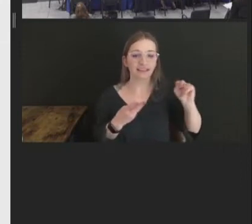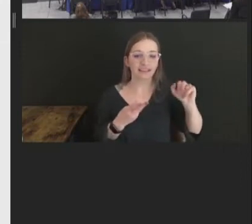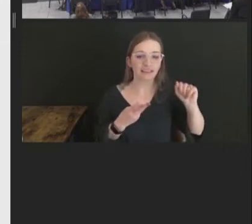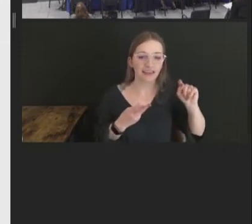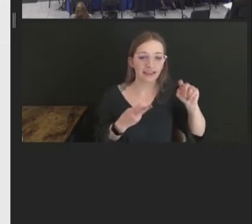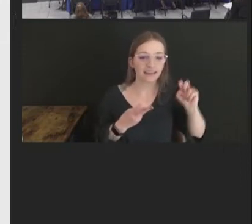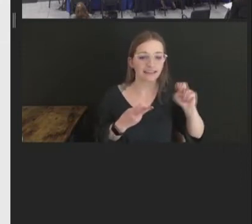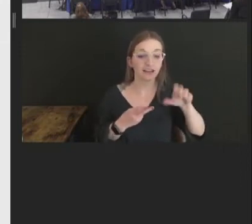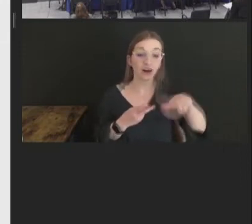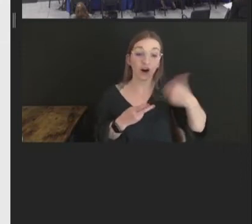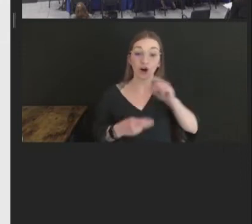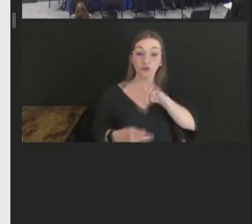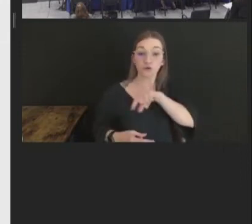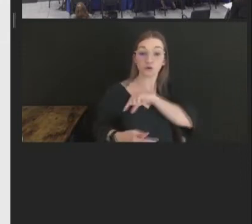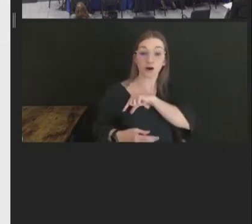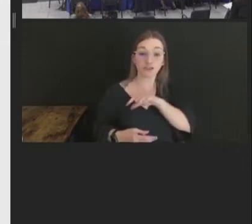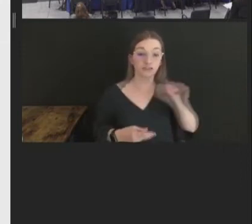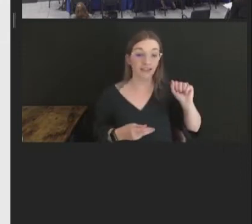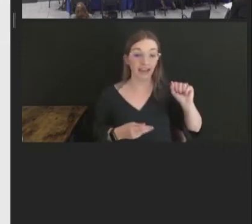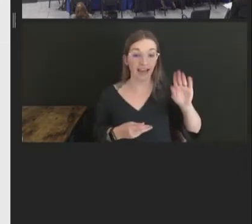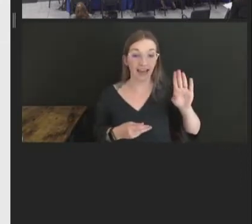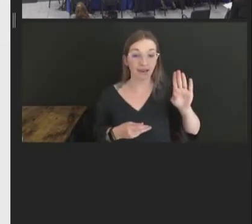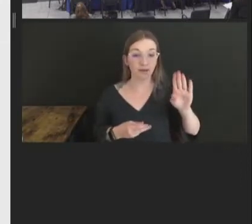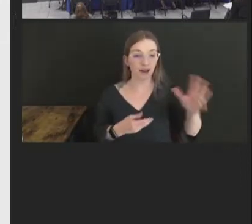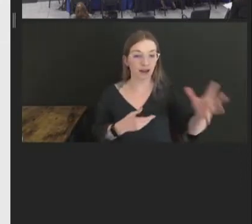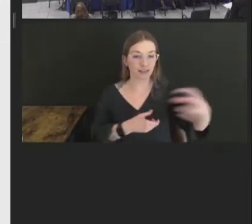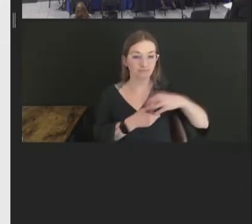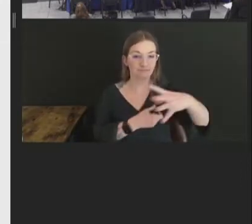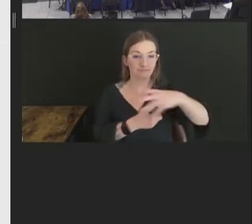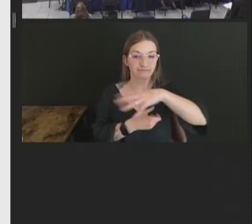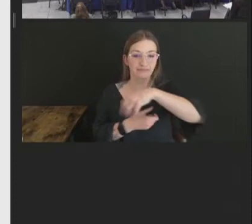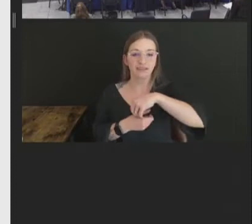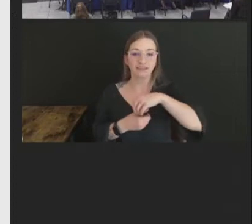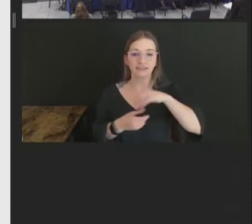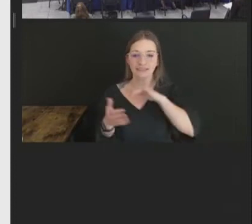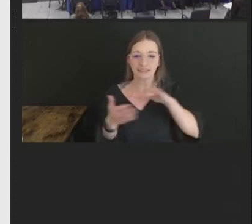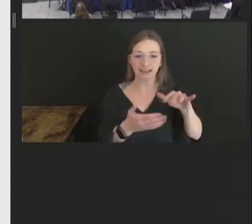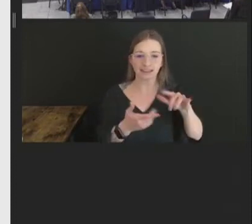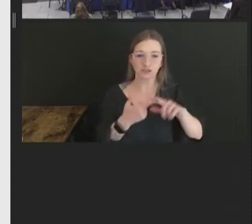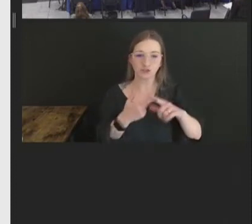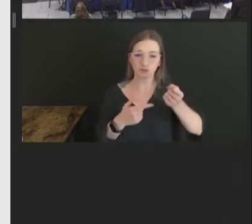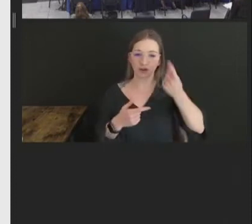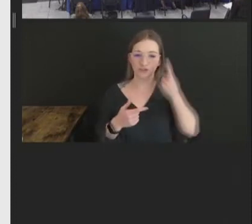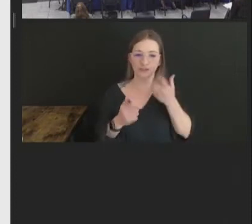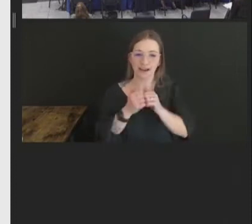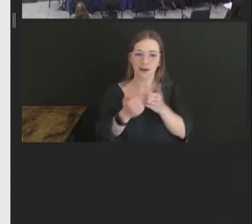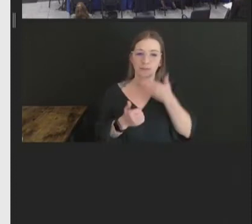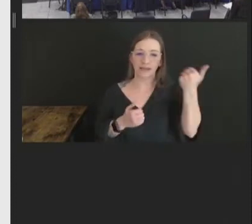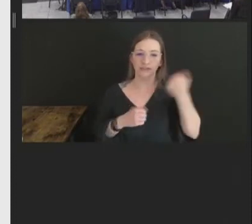non-neutralizing antibody, and to really have a comprehensive view of correlates of protection, particularly to omicron sub-variant. Thank you.